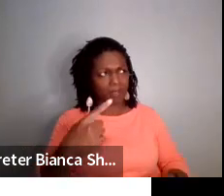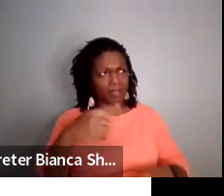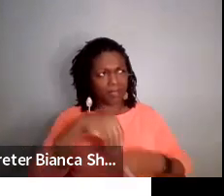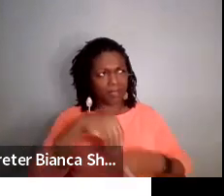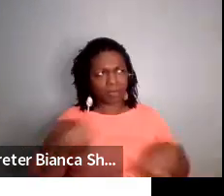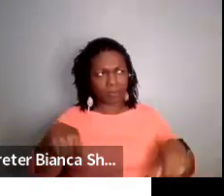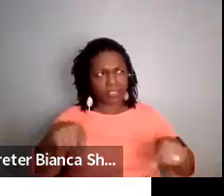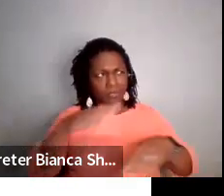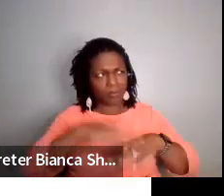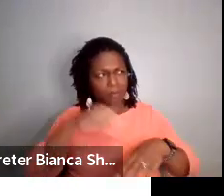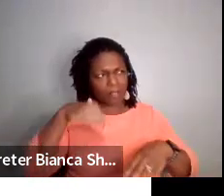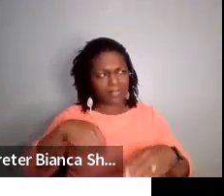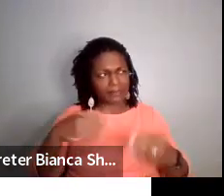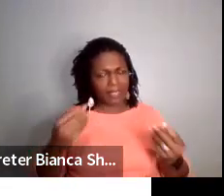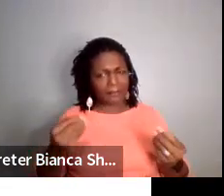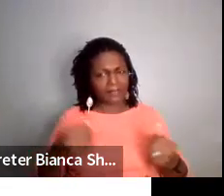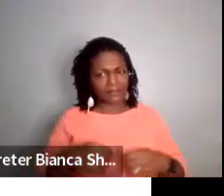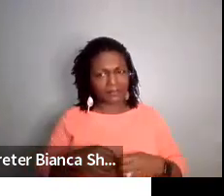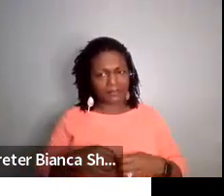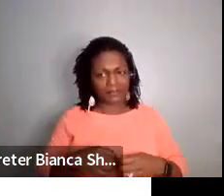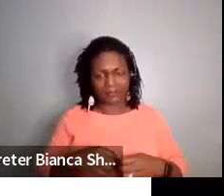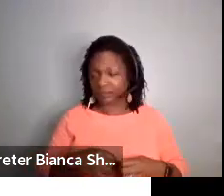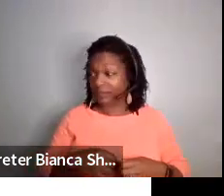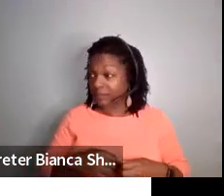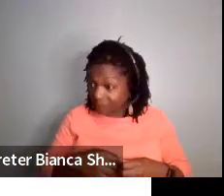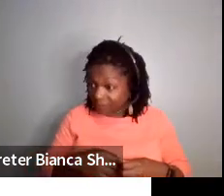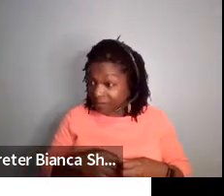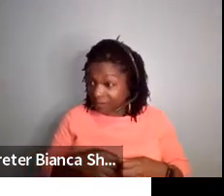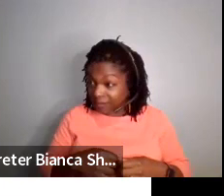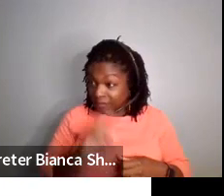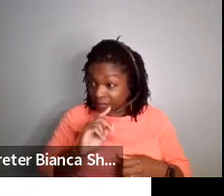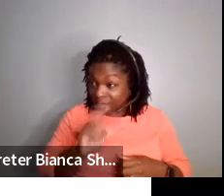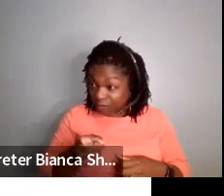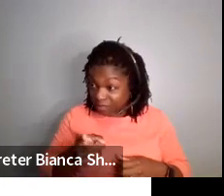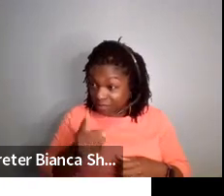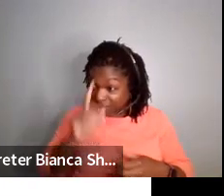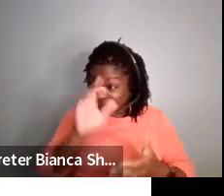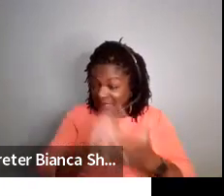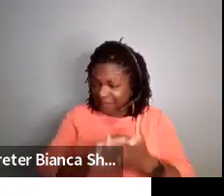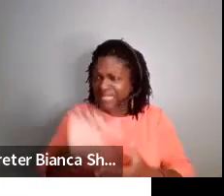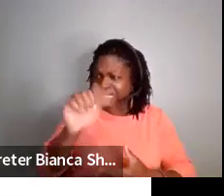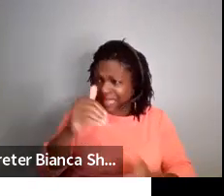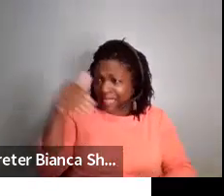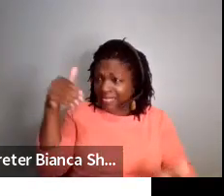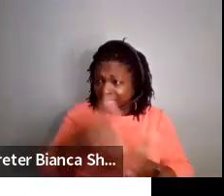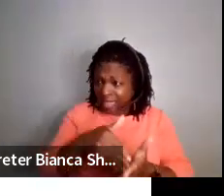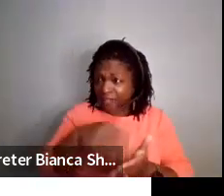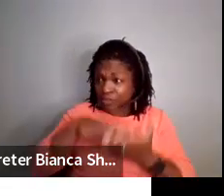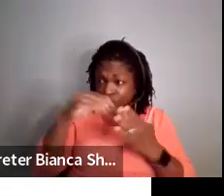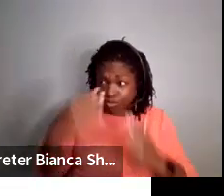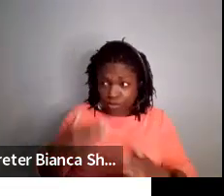So I just looked at them. I said to you, really believe that there are 10,000 students on this campus, and no one is in the winter.